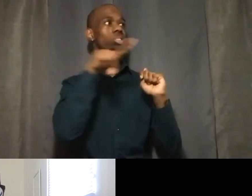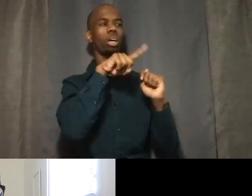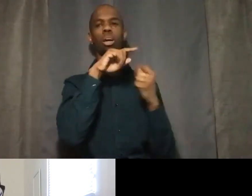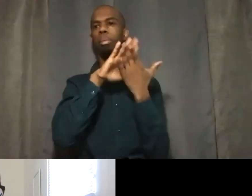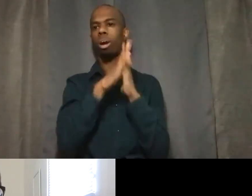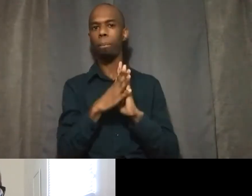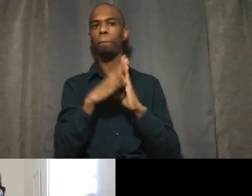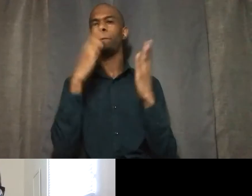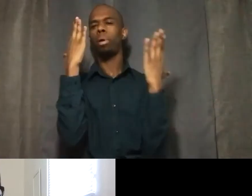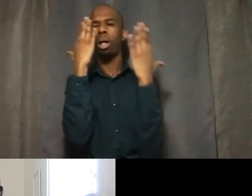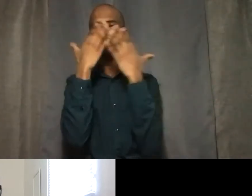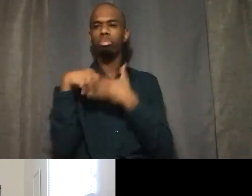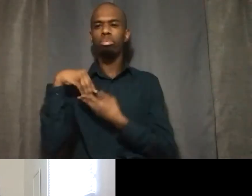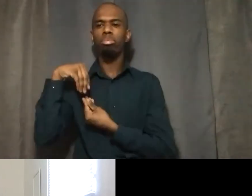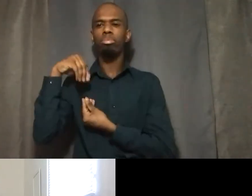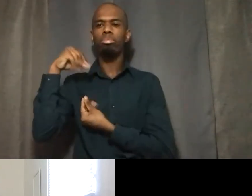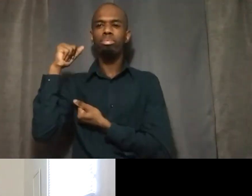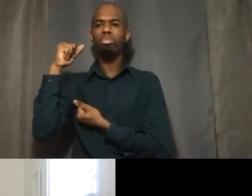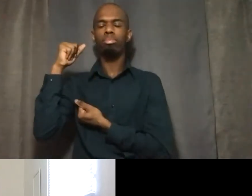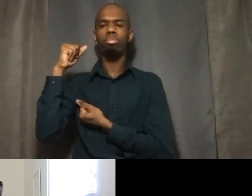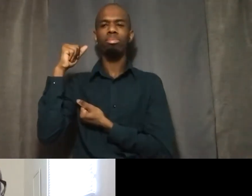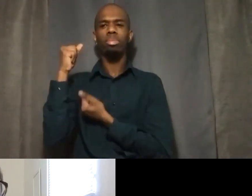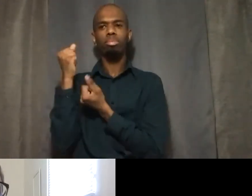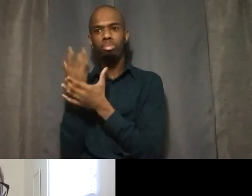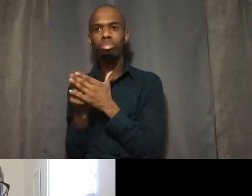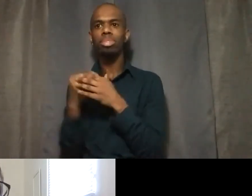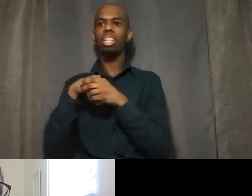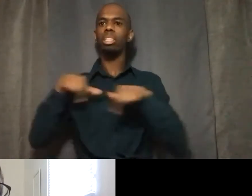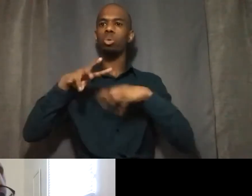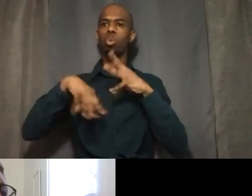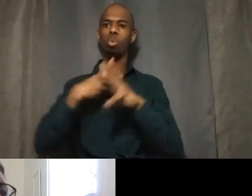And so by preserving ourselves, if you were in a body